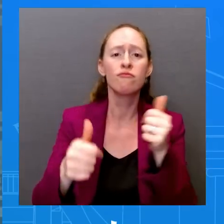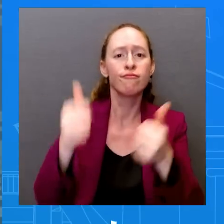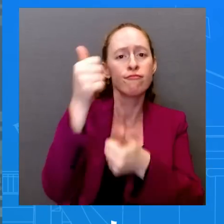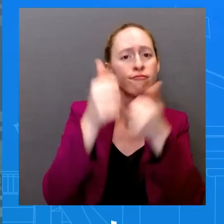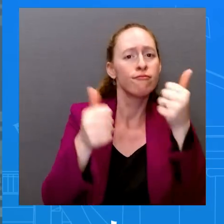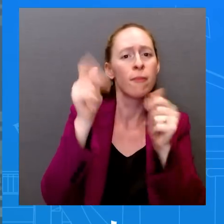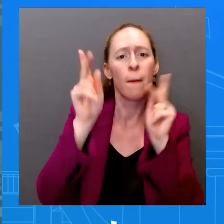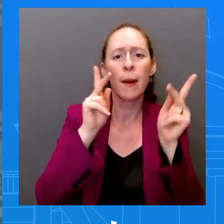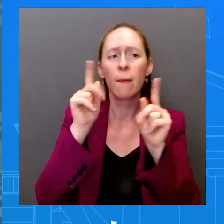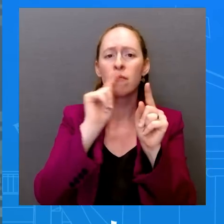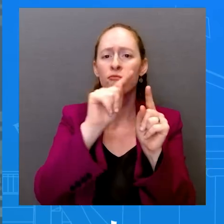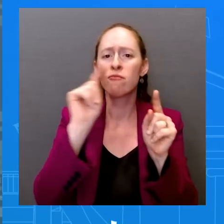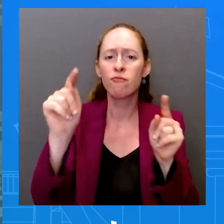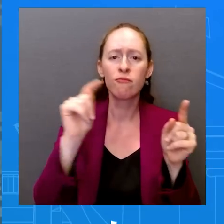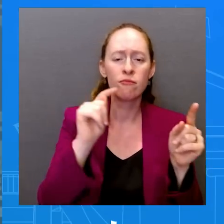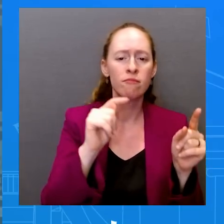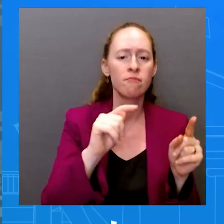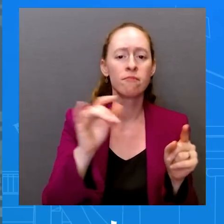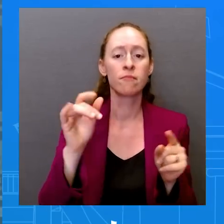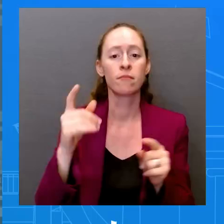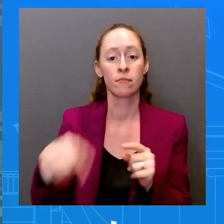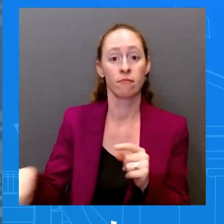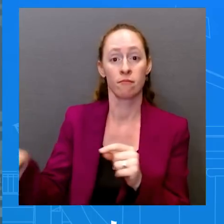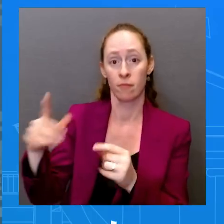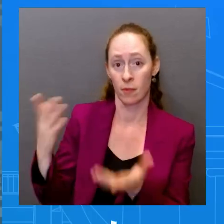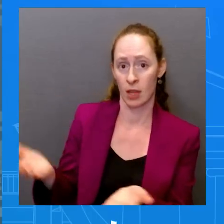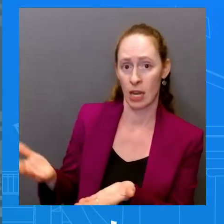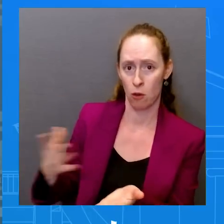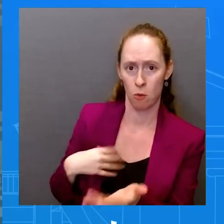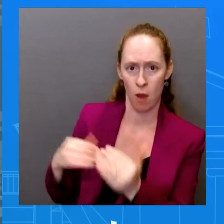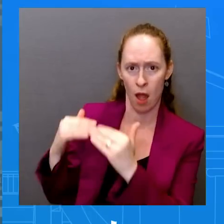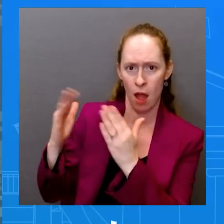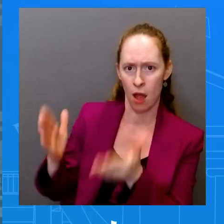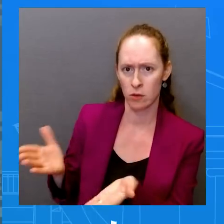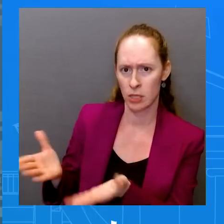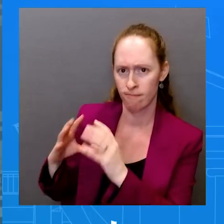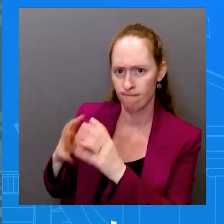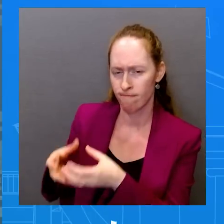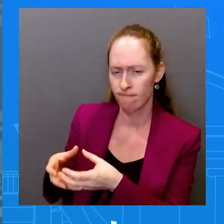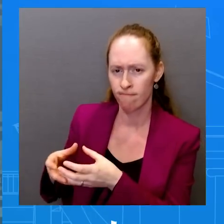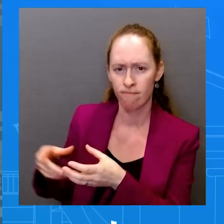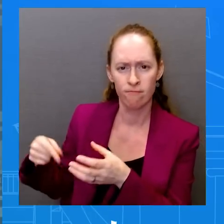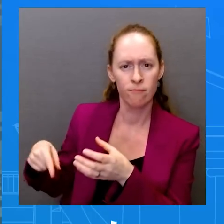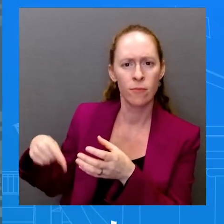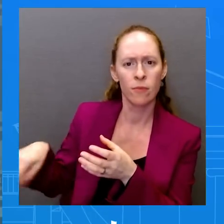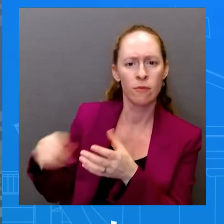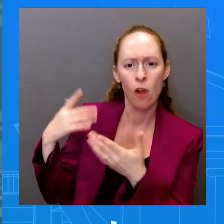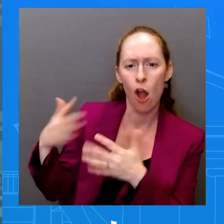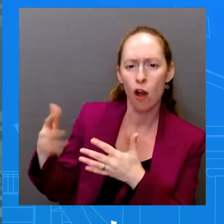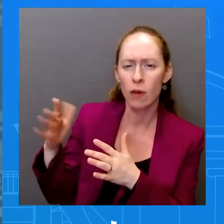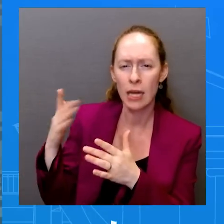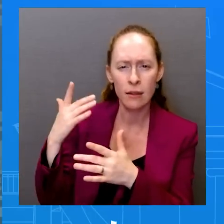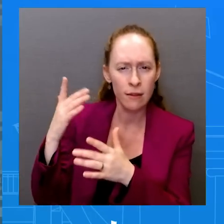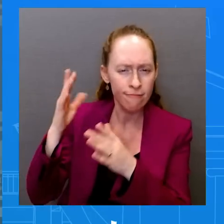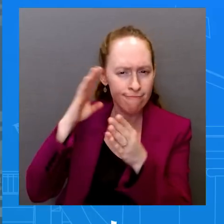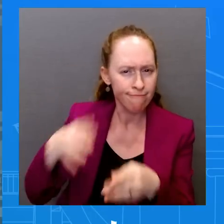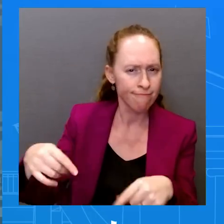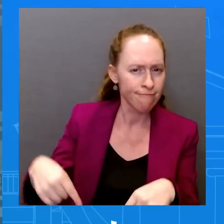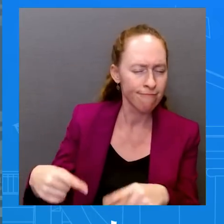So this is an important roundtable, as you've heard from the readout and as we've laid out. Look, we are -- you know, we're looking forward